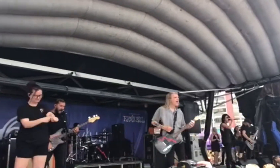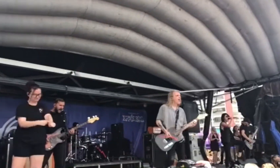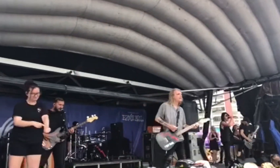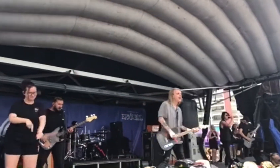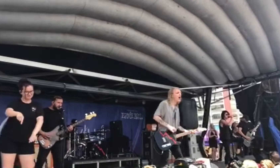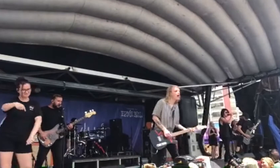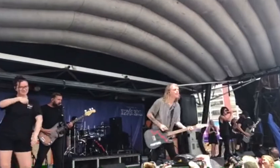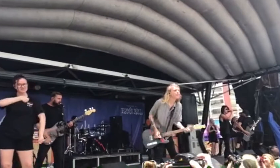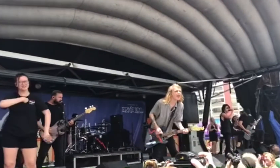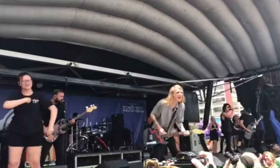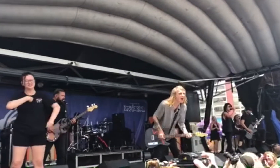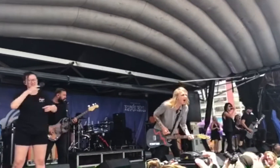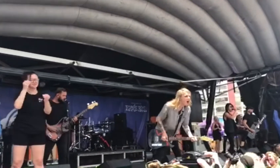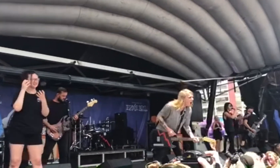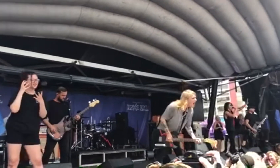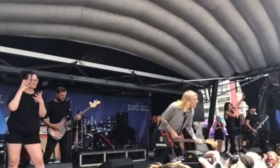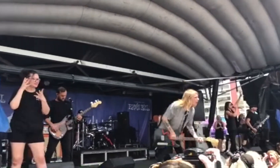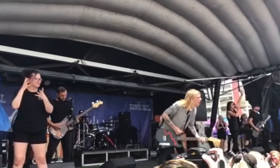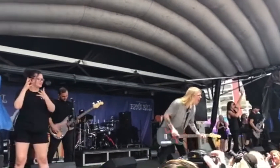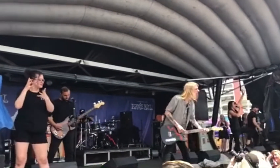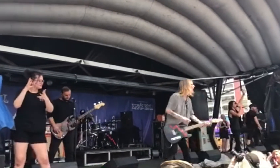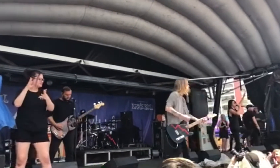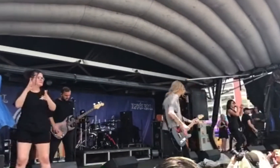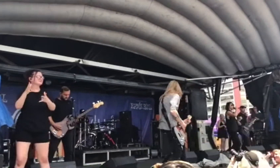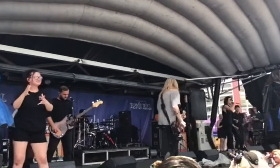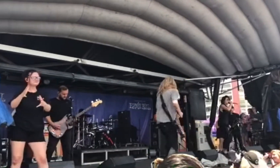this has taken me so long to say